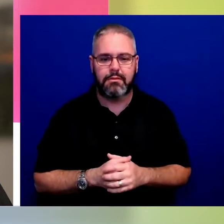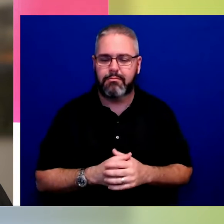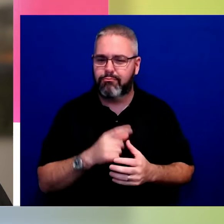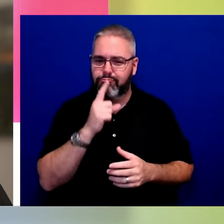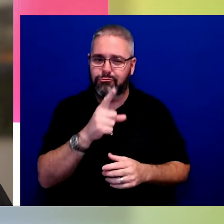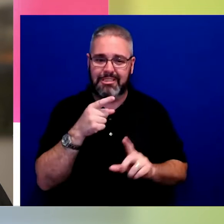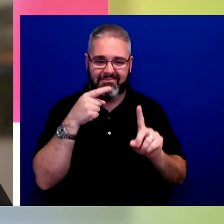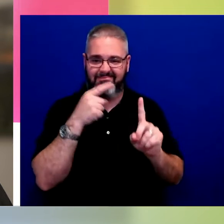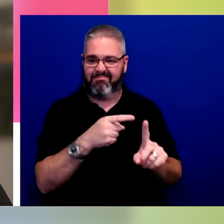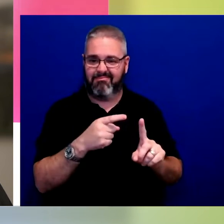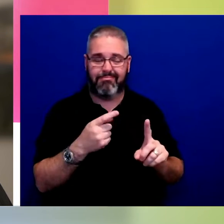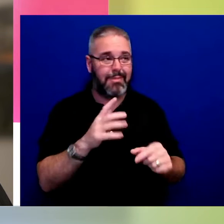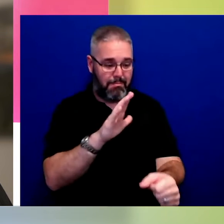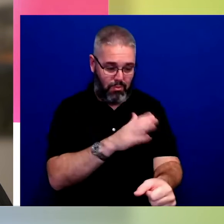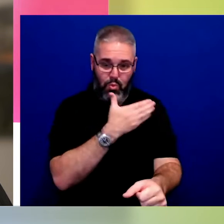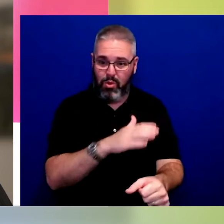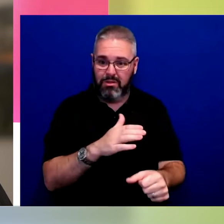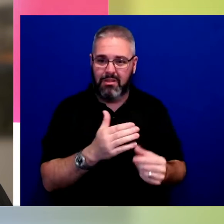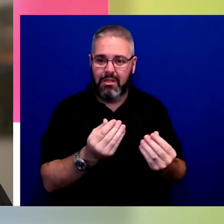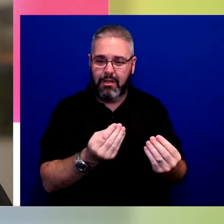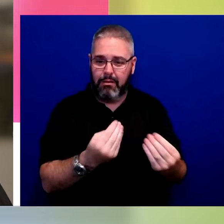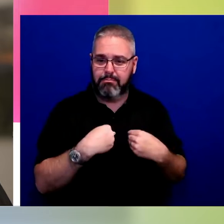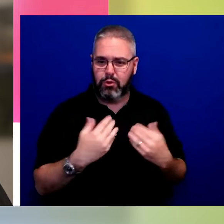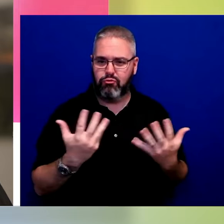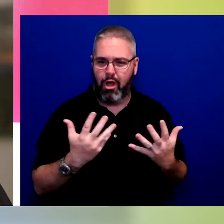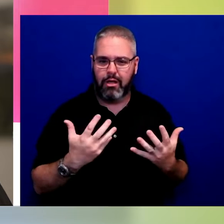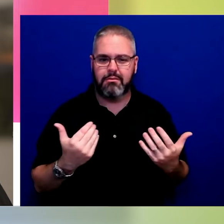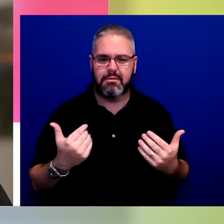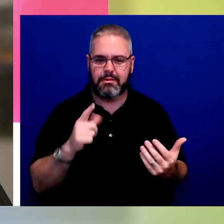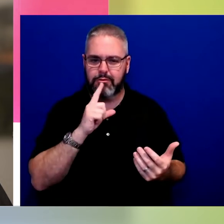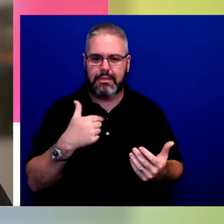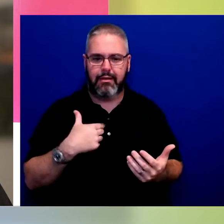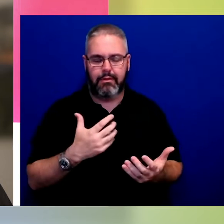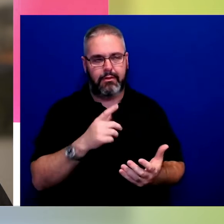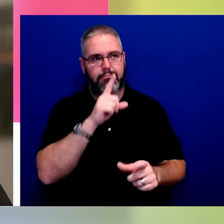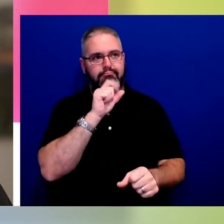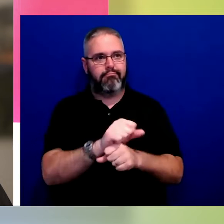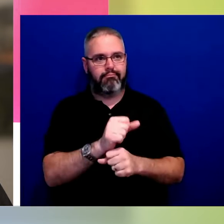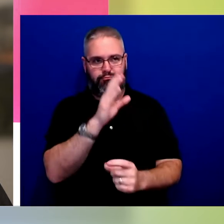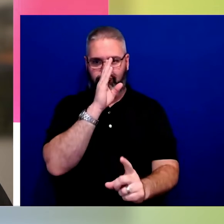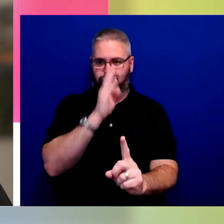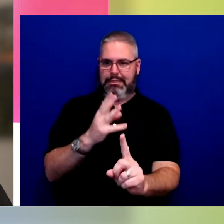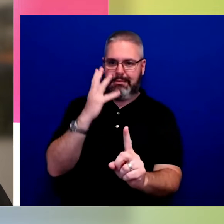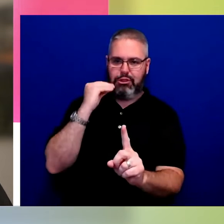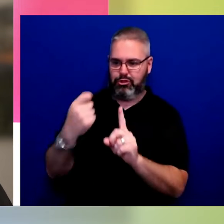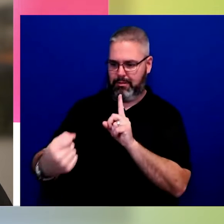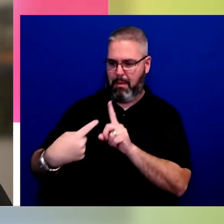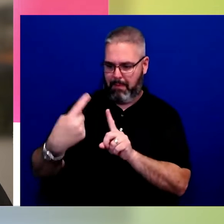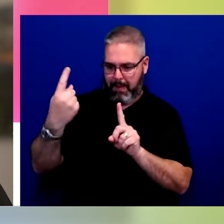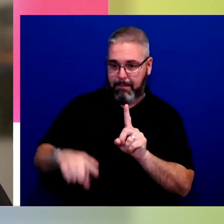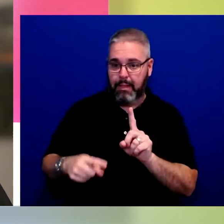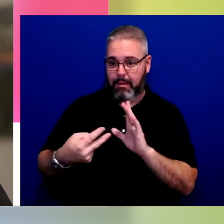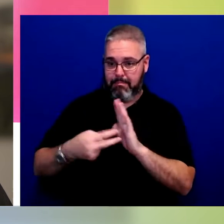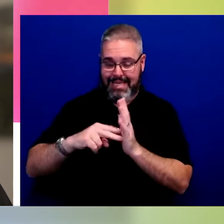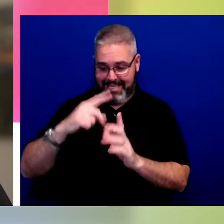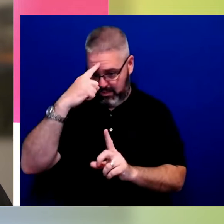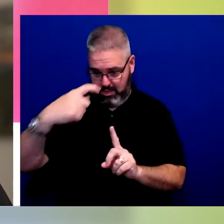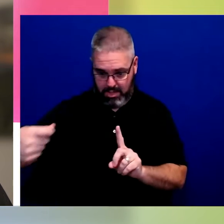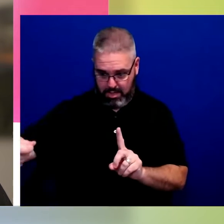to have what I call direct experience. Direct experience meaning that it seems we have learned